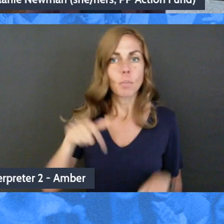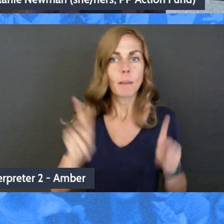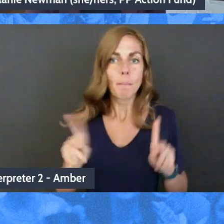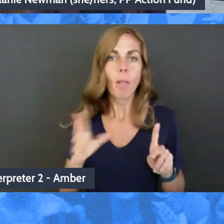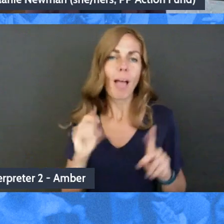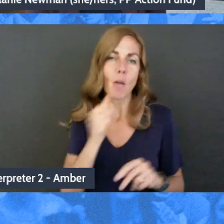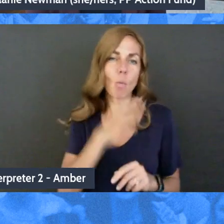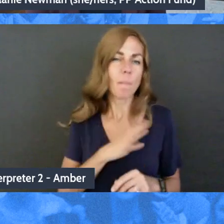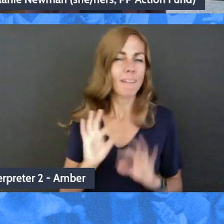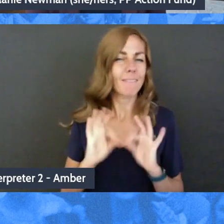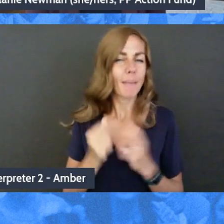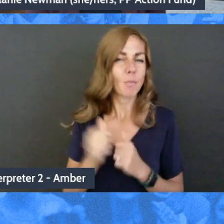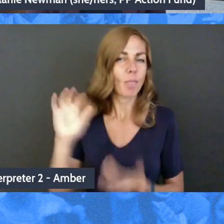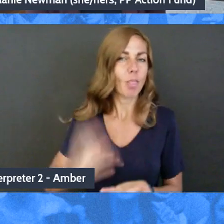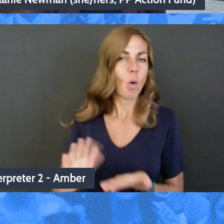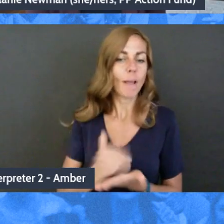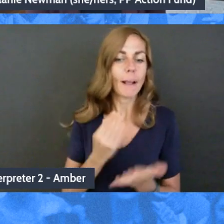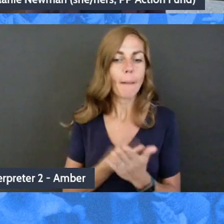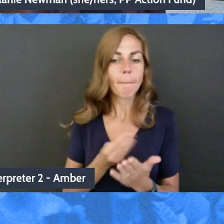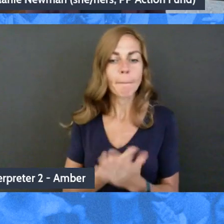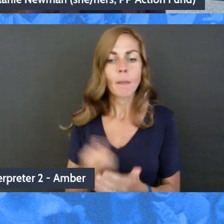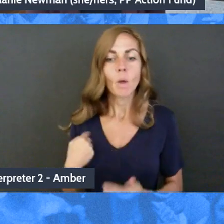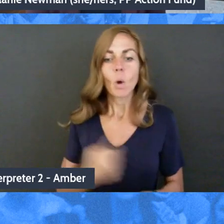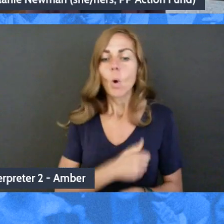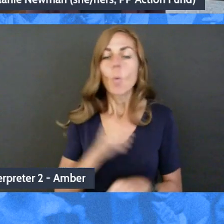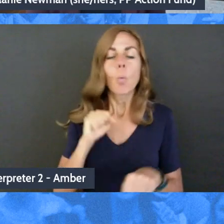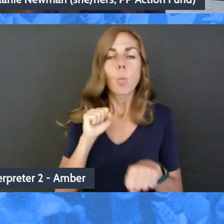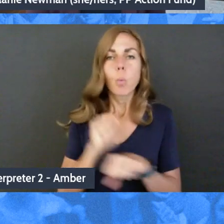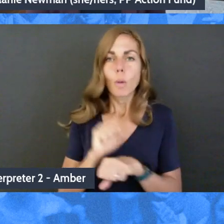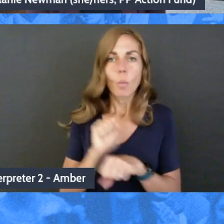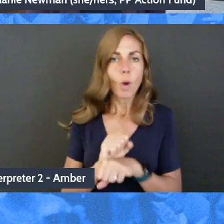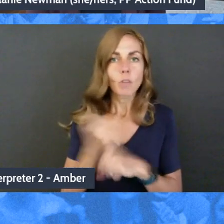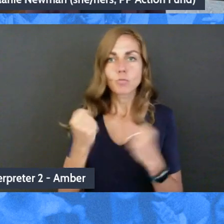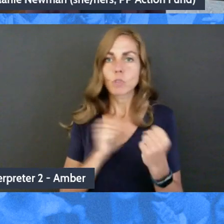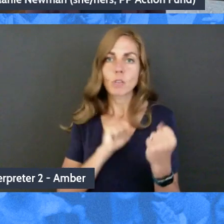So we work to address all of the issues that they take on,